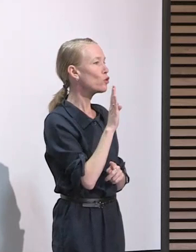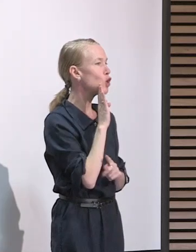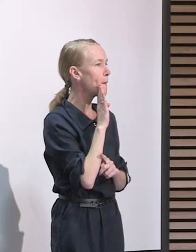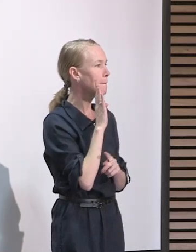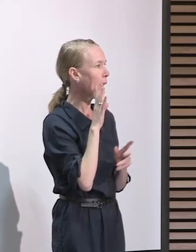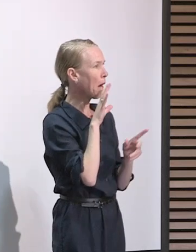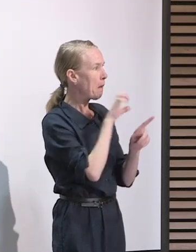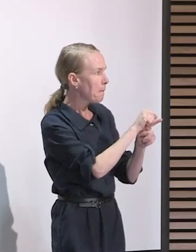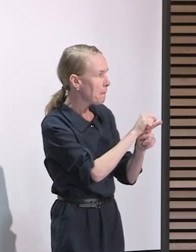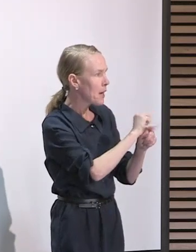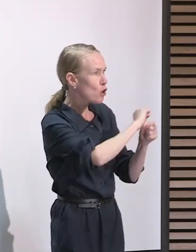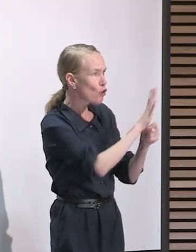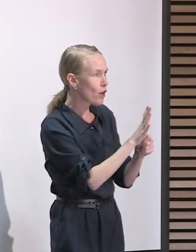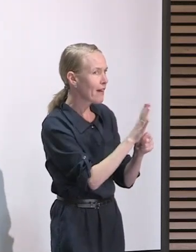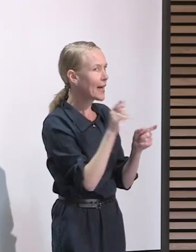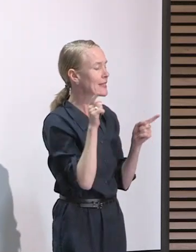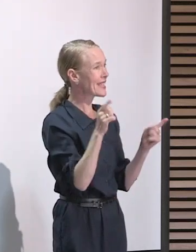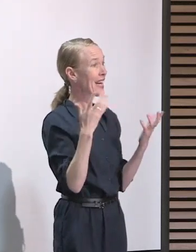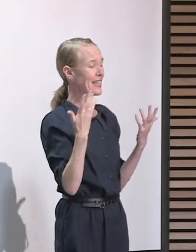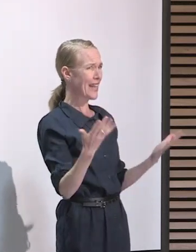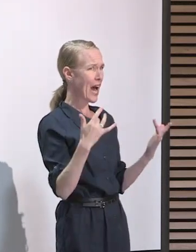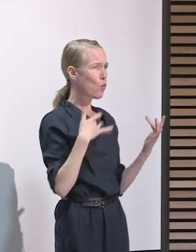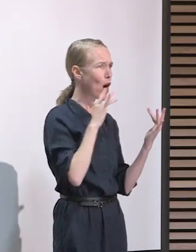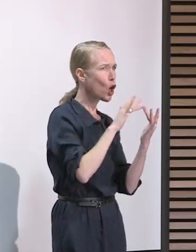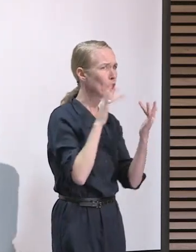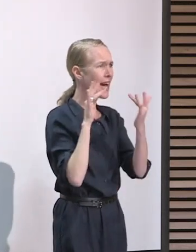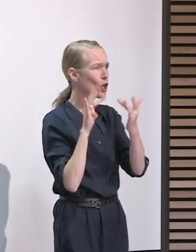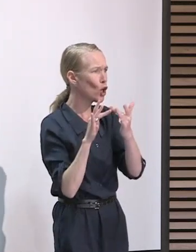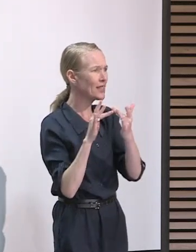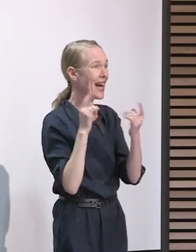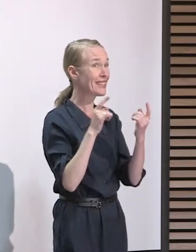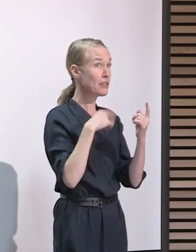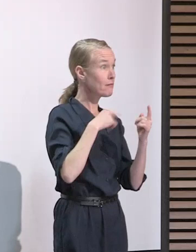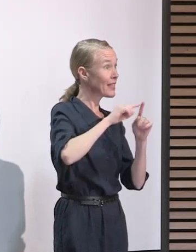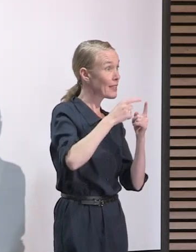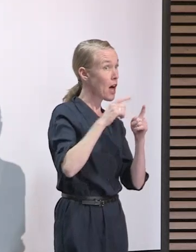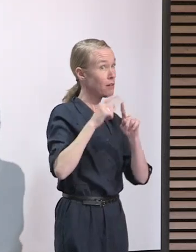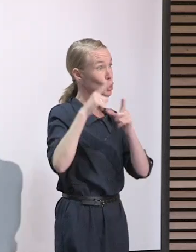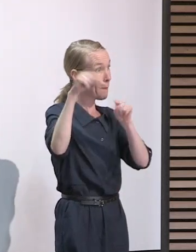who travelled to Belgium and tested positive on arrival.